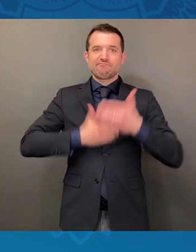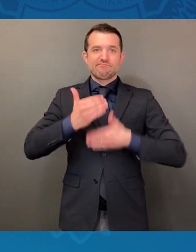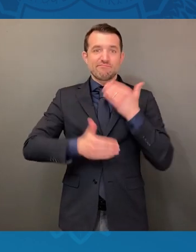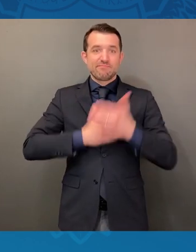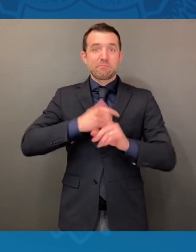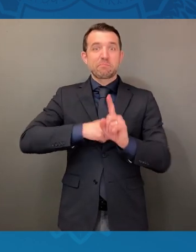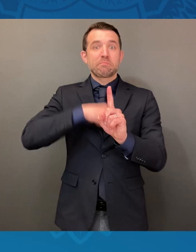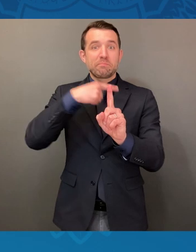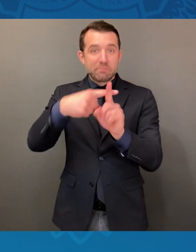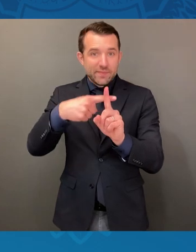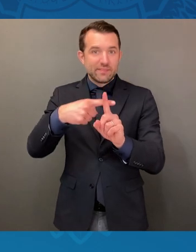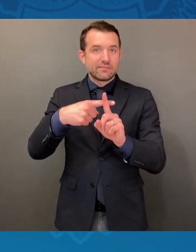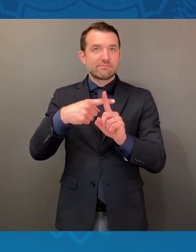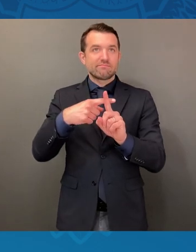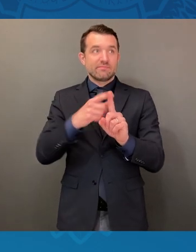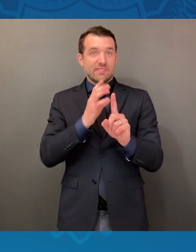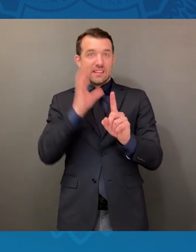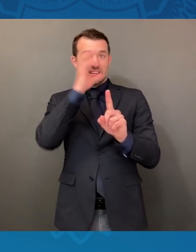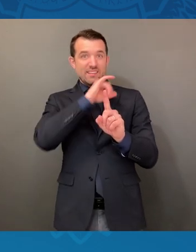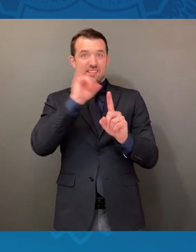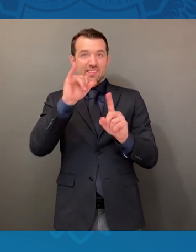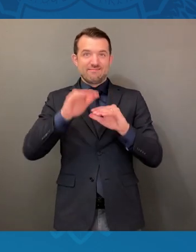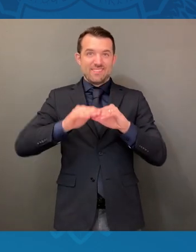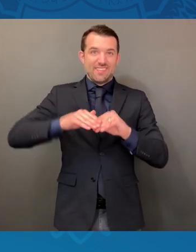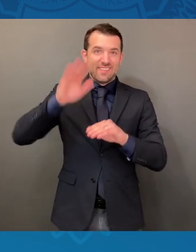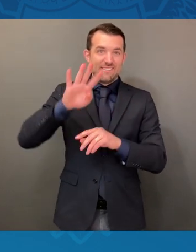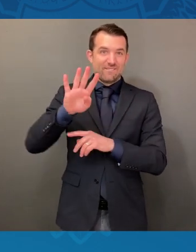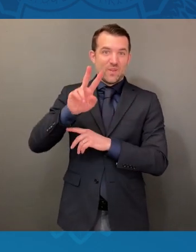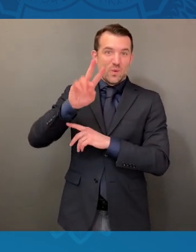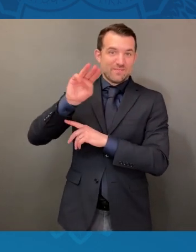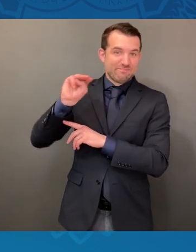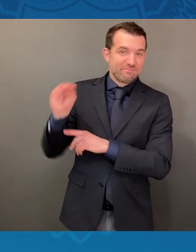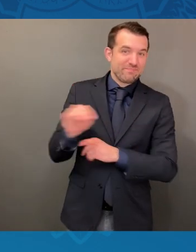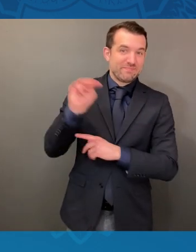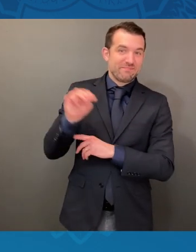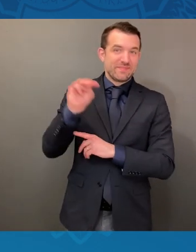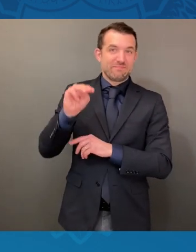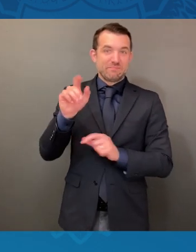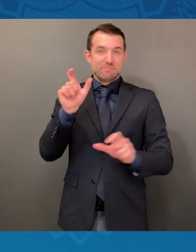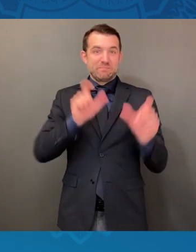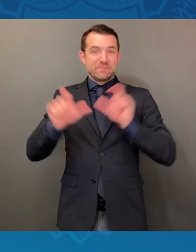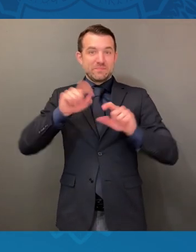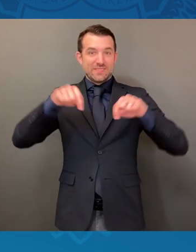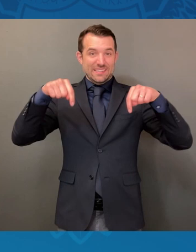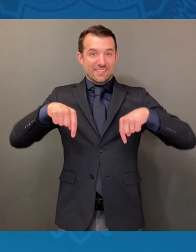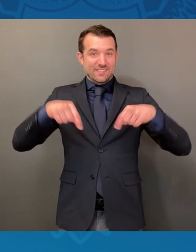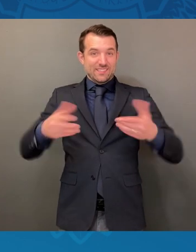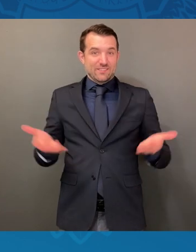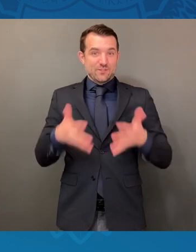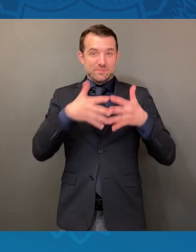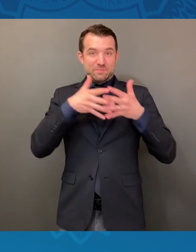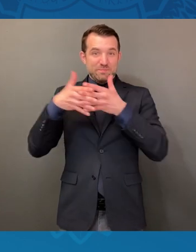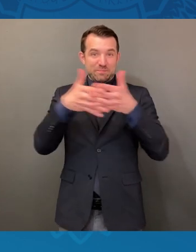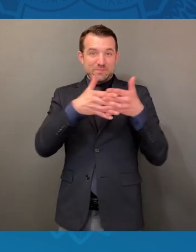more than 42 million people in our country do not have high speed internet.